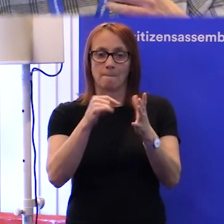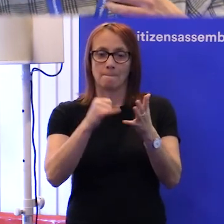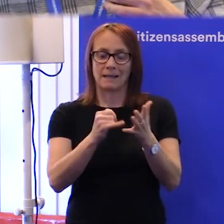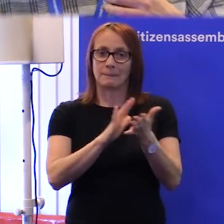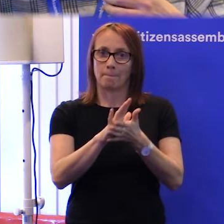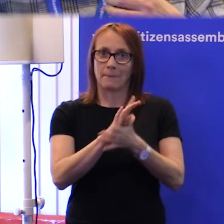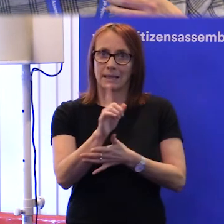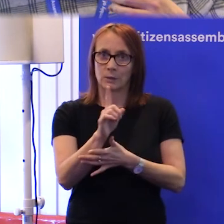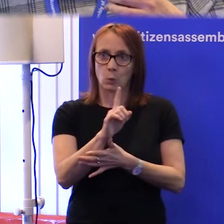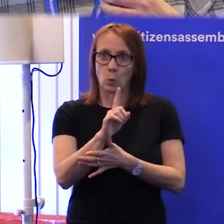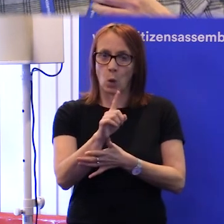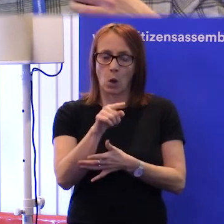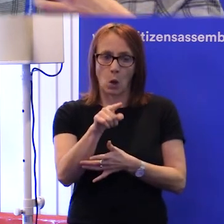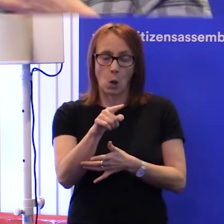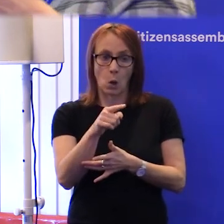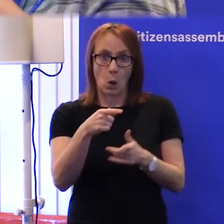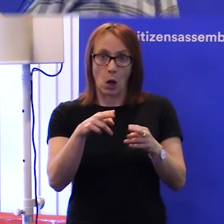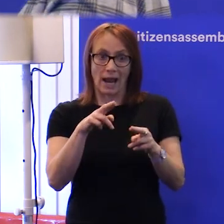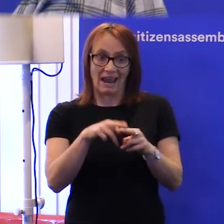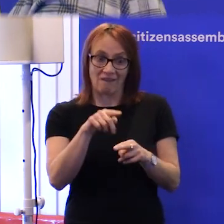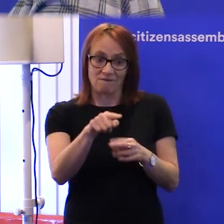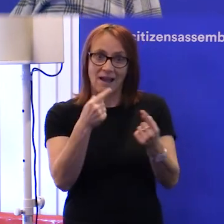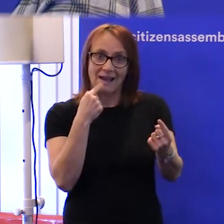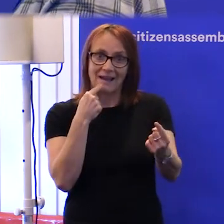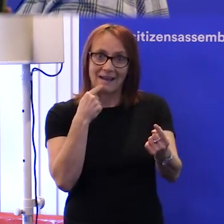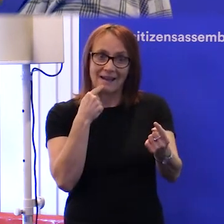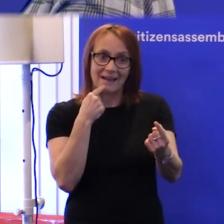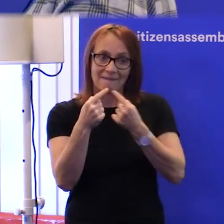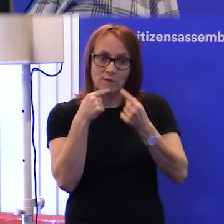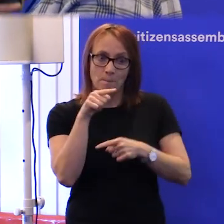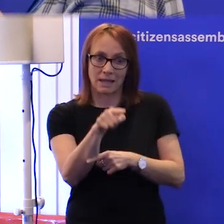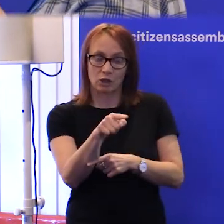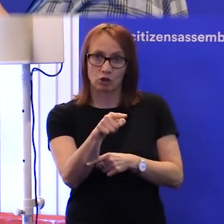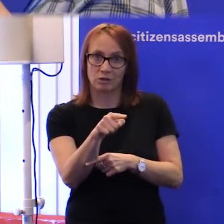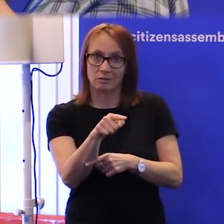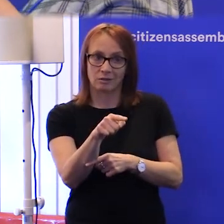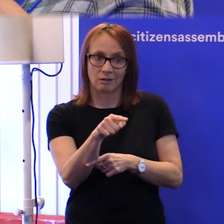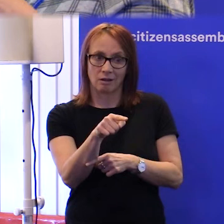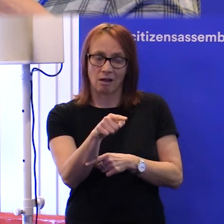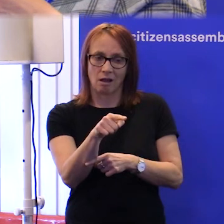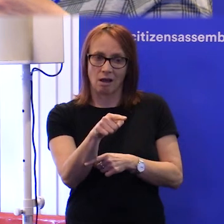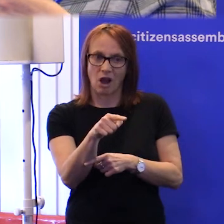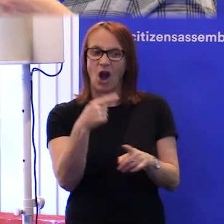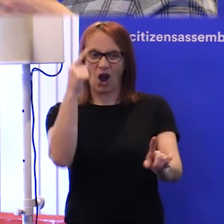and also remember much more easily the things that confirm what you already